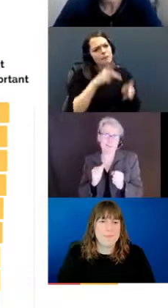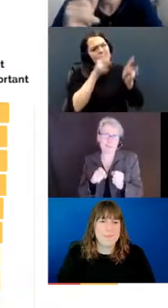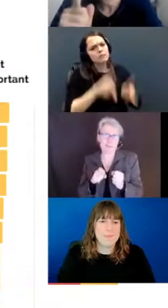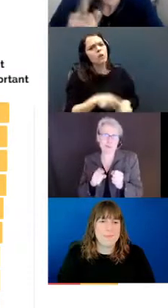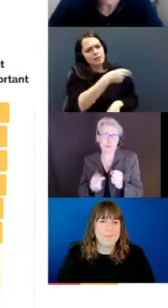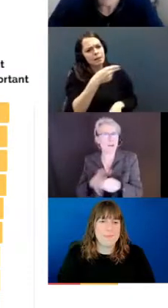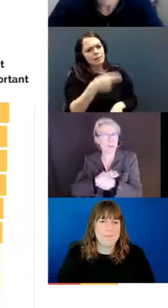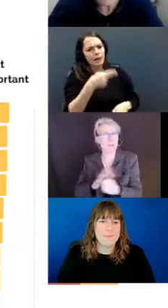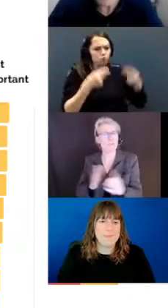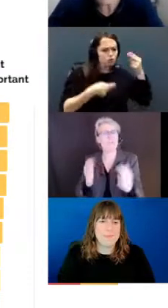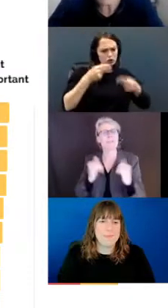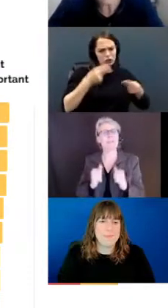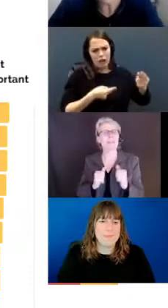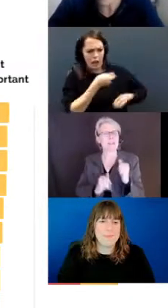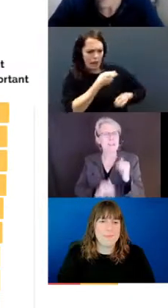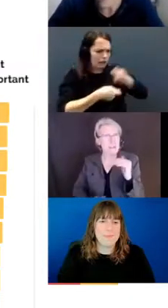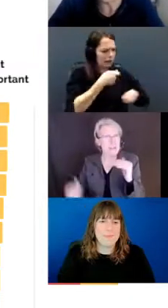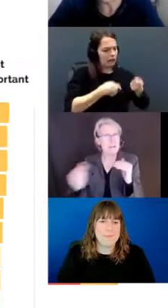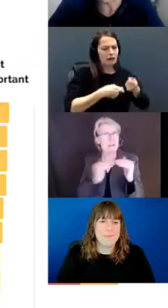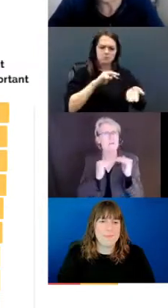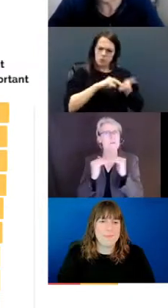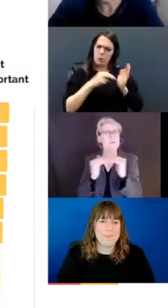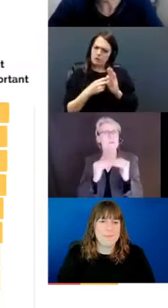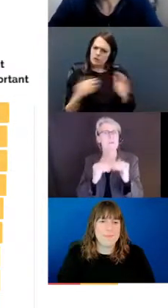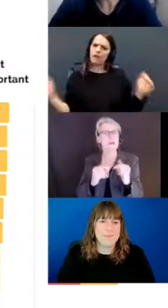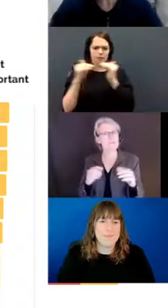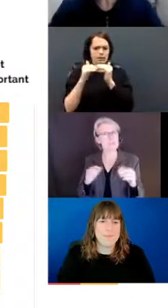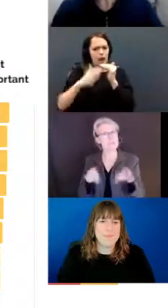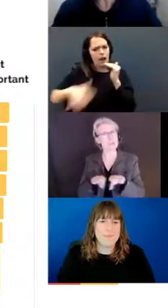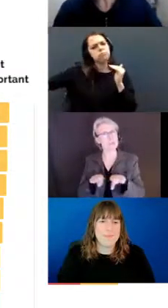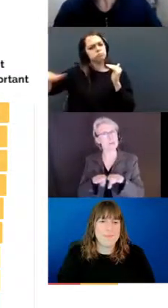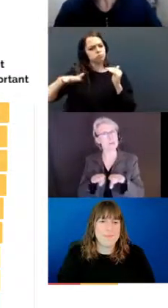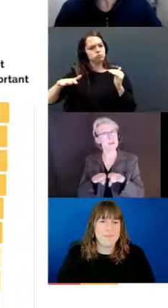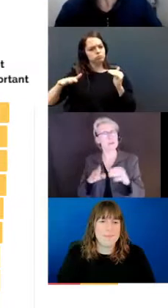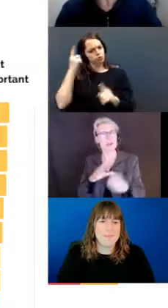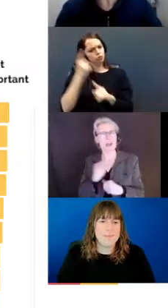it should be indexed to the cost of living inflation is going up